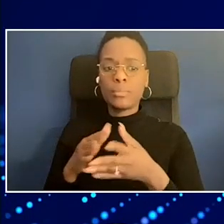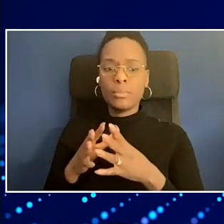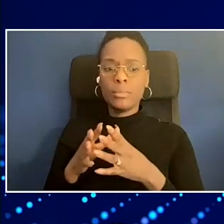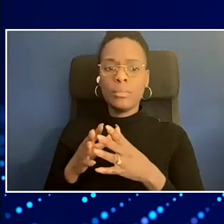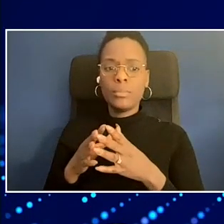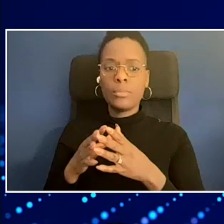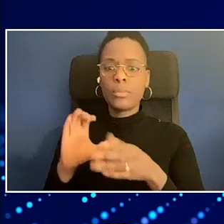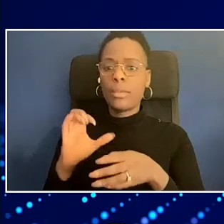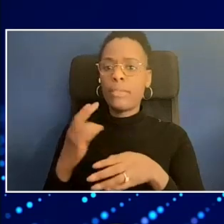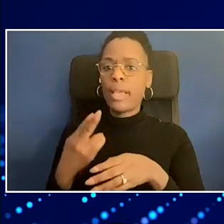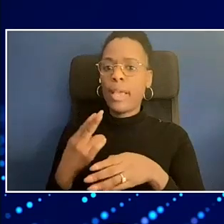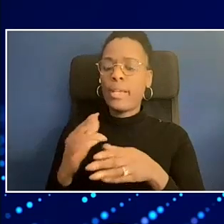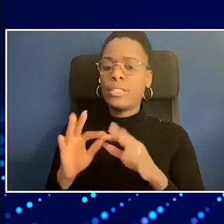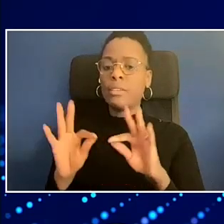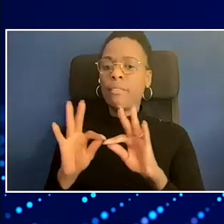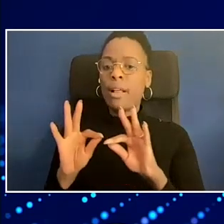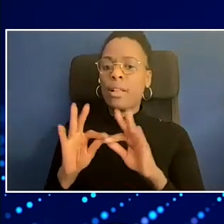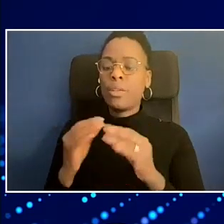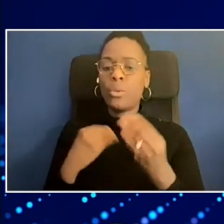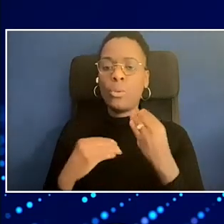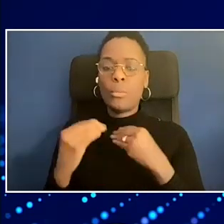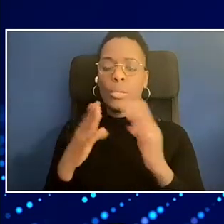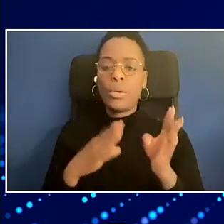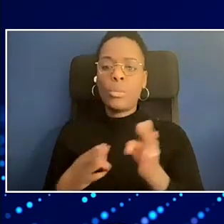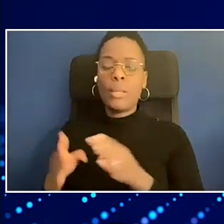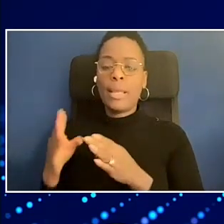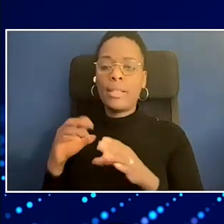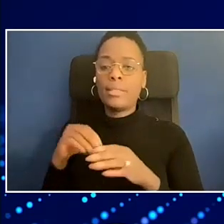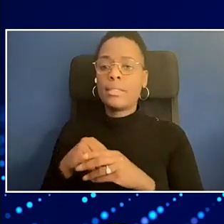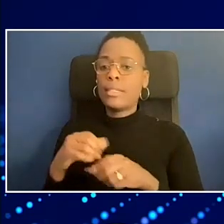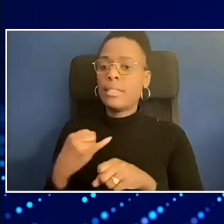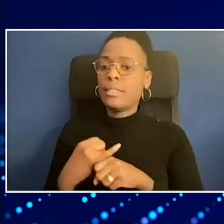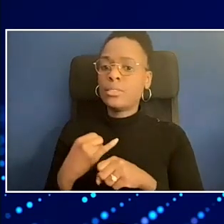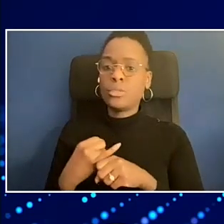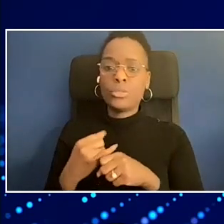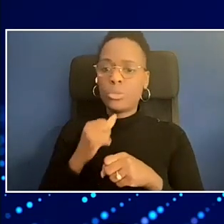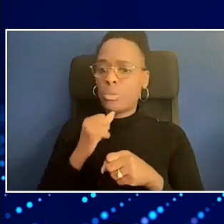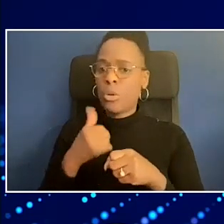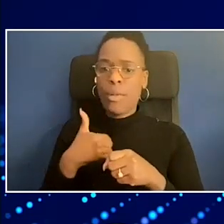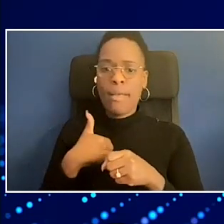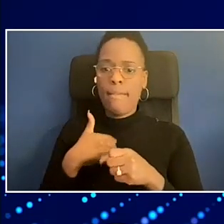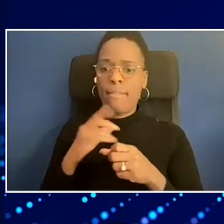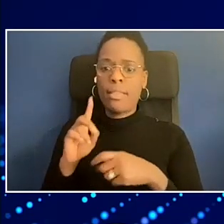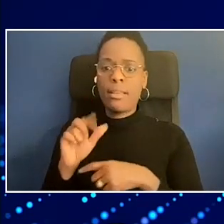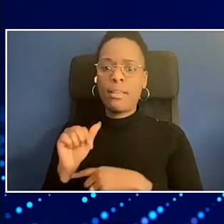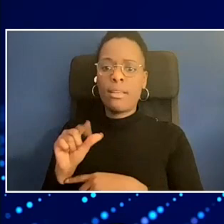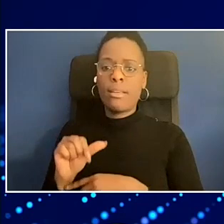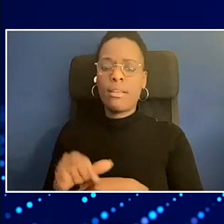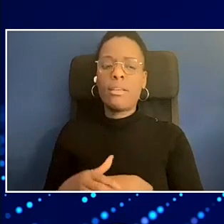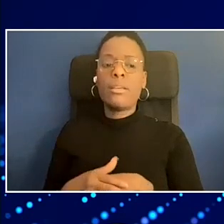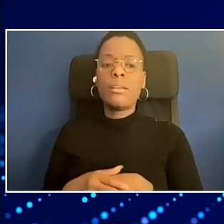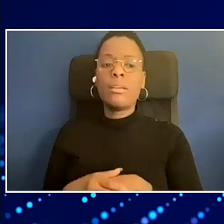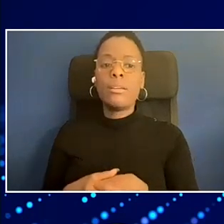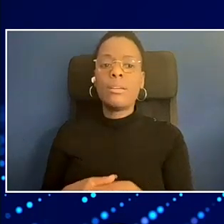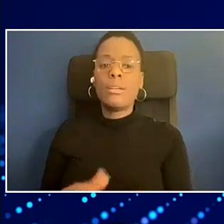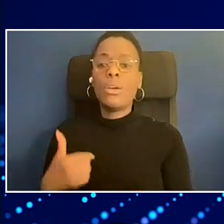meal plans that exists in institutions. So we don't have that. We are generally aware that the practice